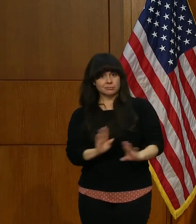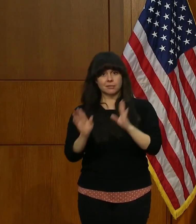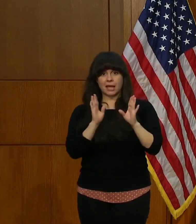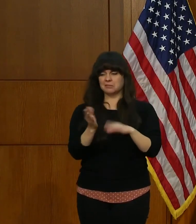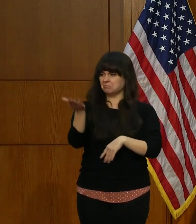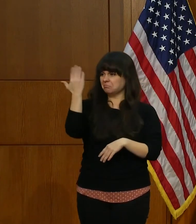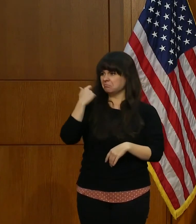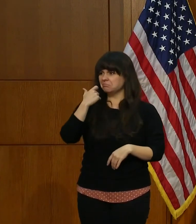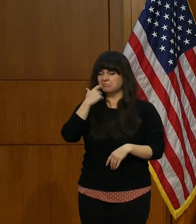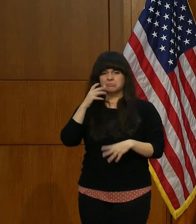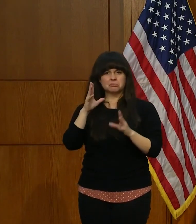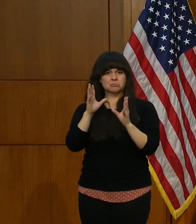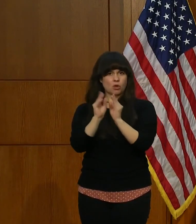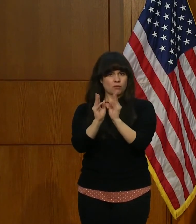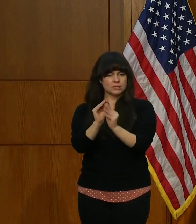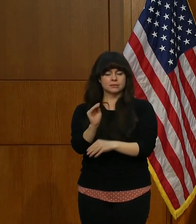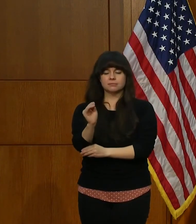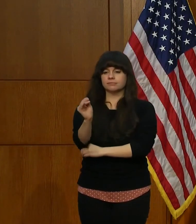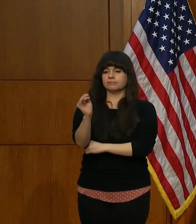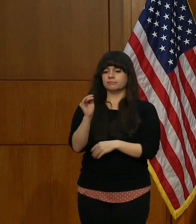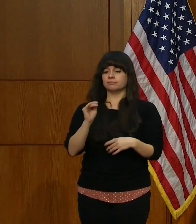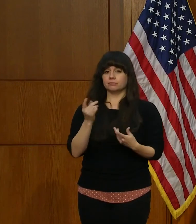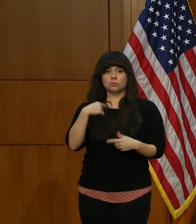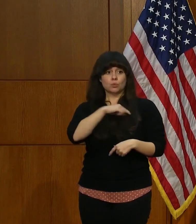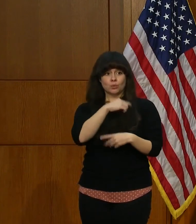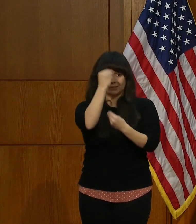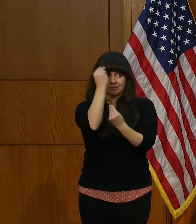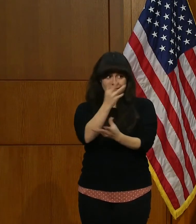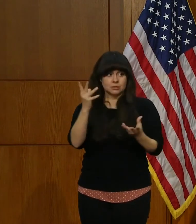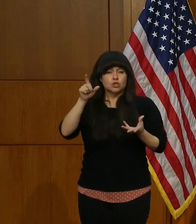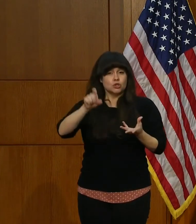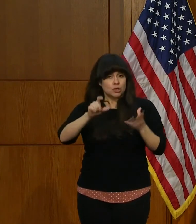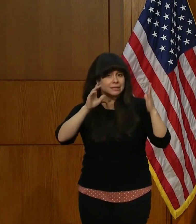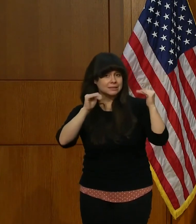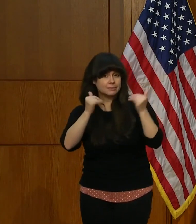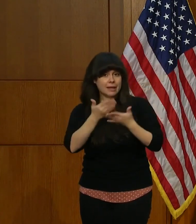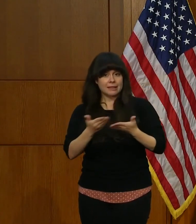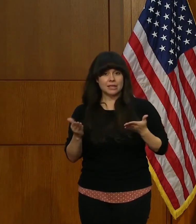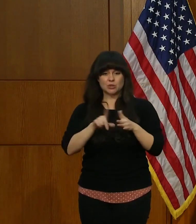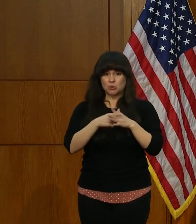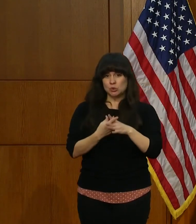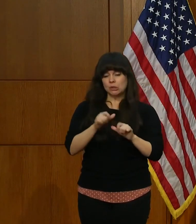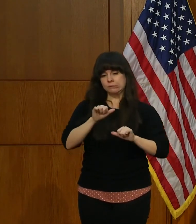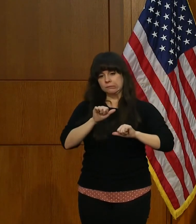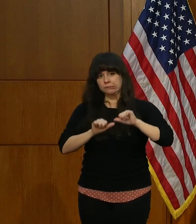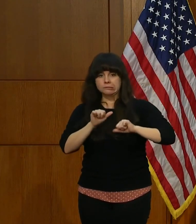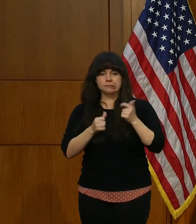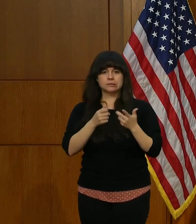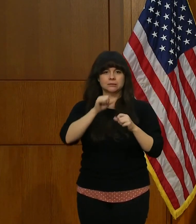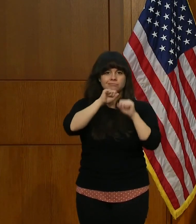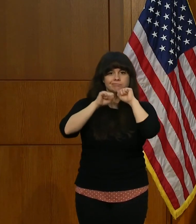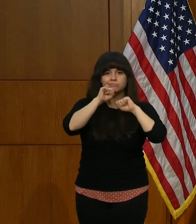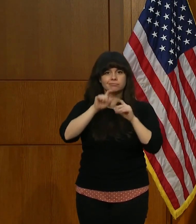THAT WE LAID THIS PLAN OUT FOR YOU AT A PRESS CONFERENCE NOT TOO LONG AGO, AND WE SAID THEN